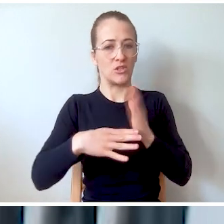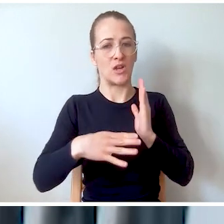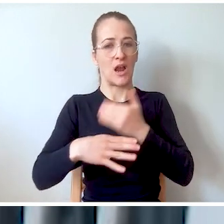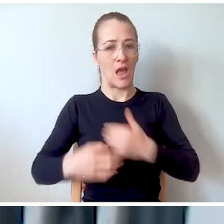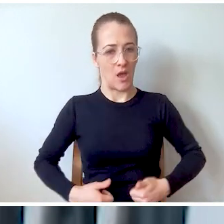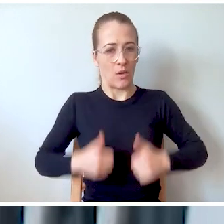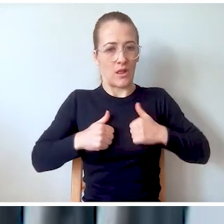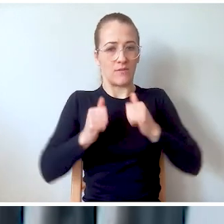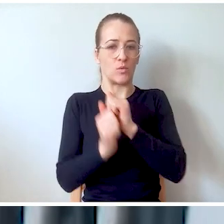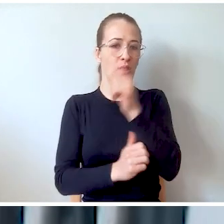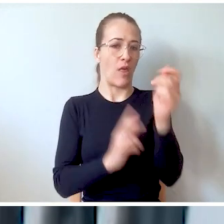with others and kind of give them